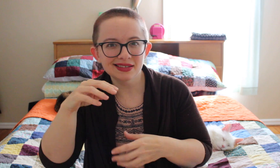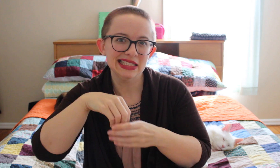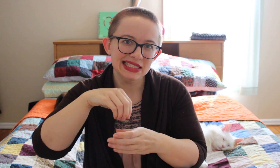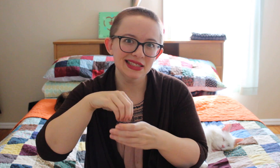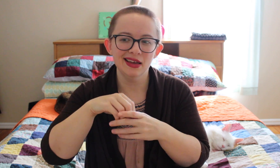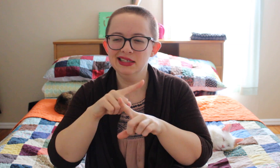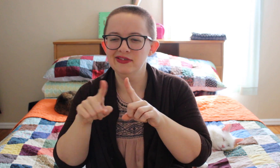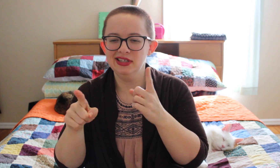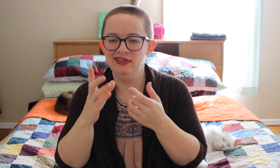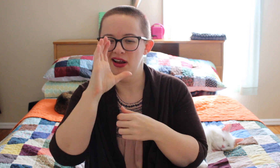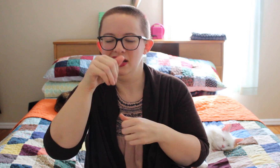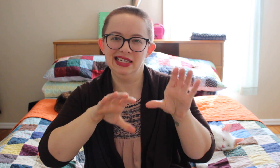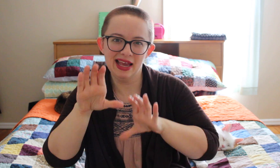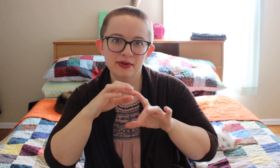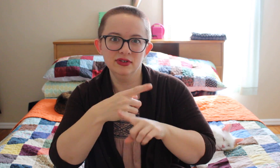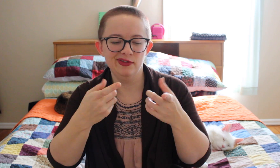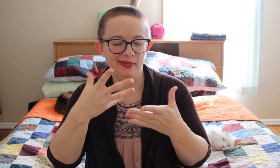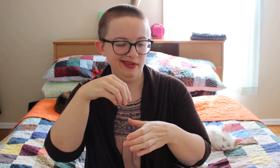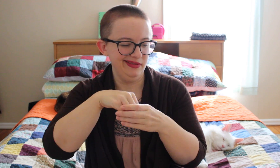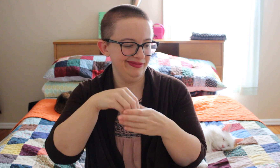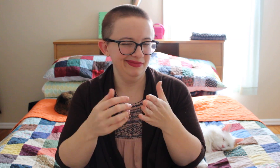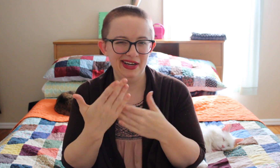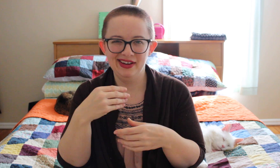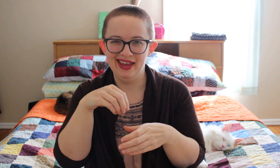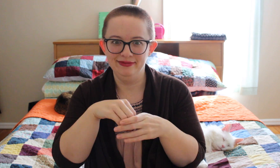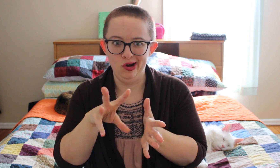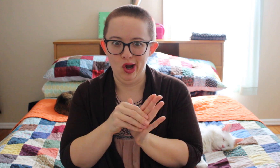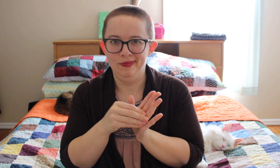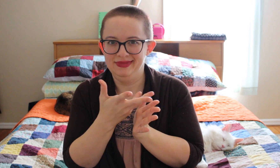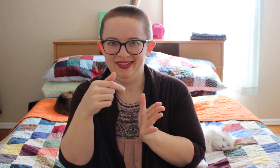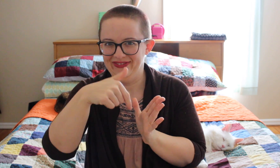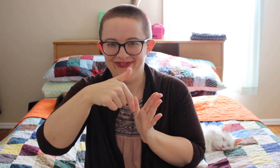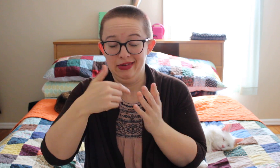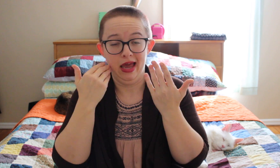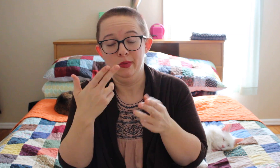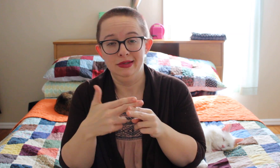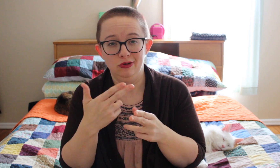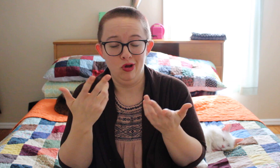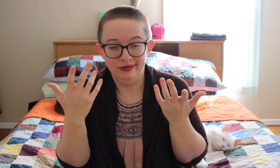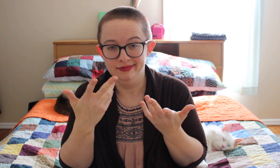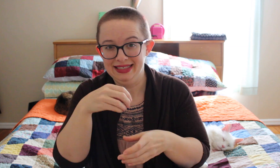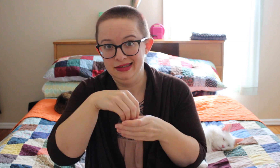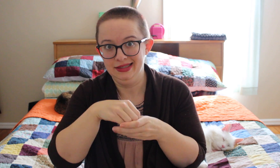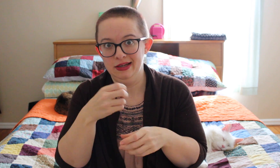different toxins inside different sort of chemicals. Especially whatever's inside the absorption part of the diaper. I don't know what that's called.